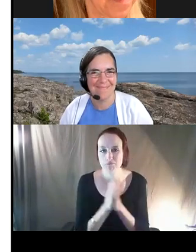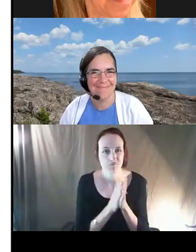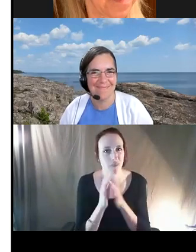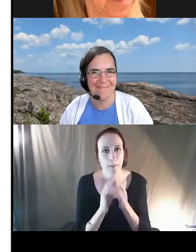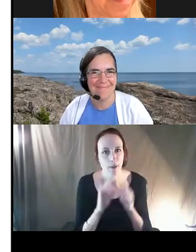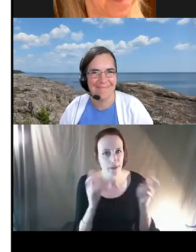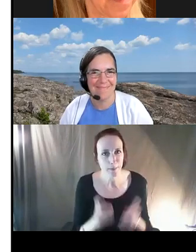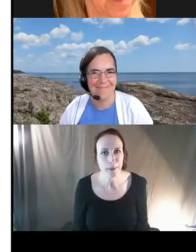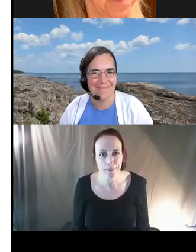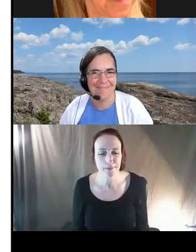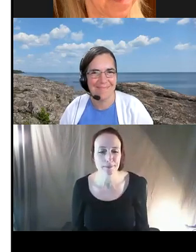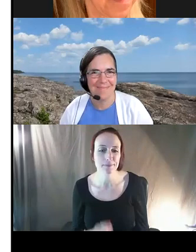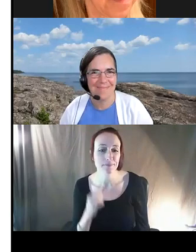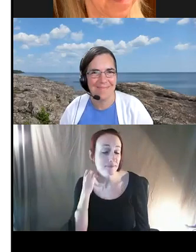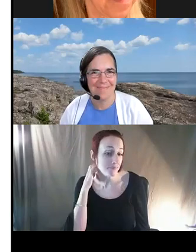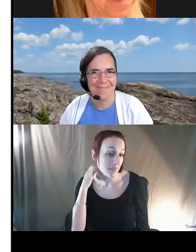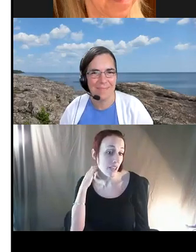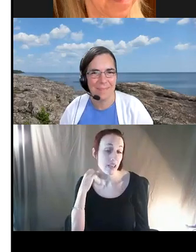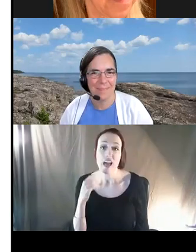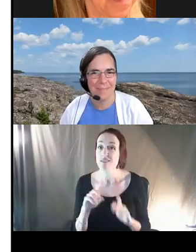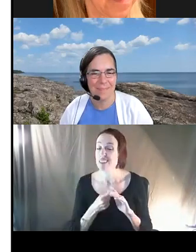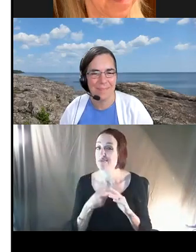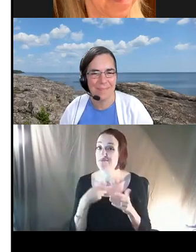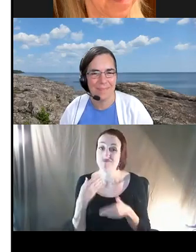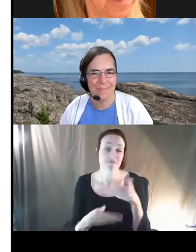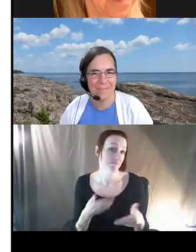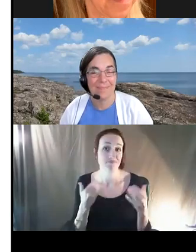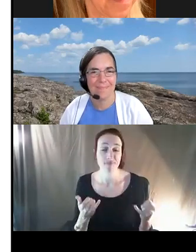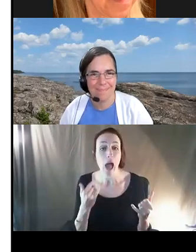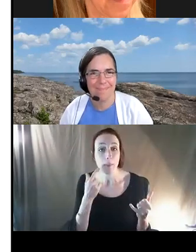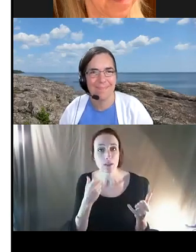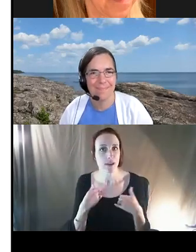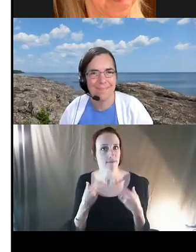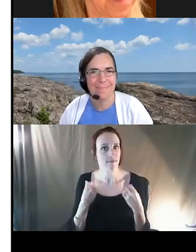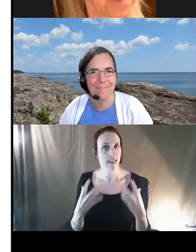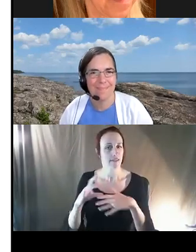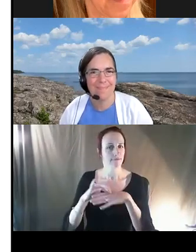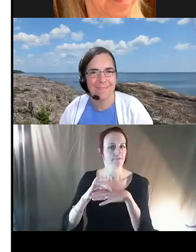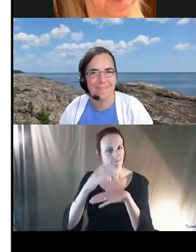I am going to dive in because we have some wonderful content that we want to share with you.